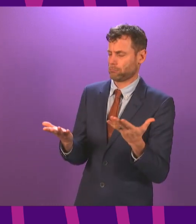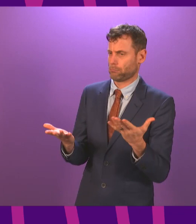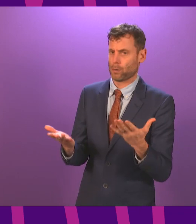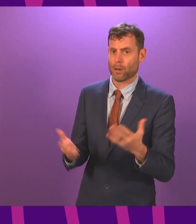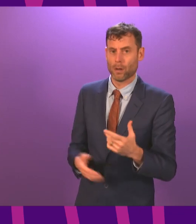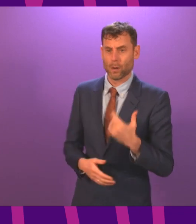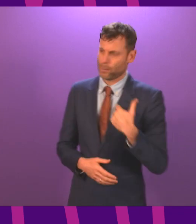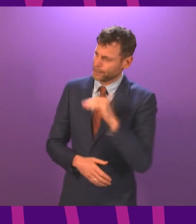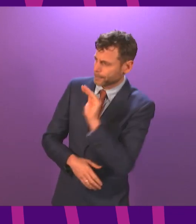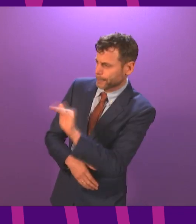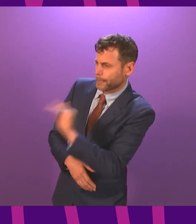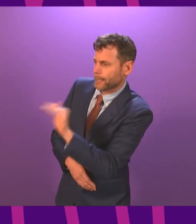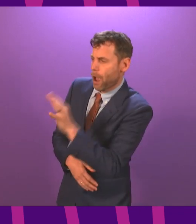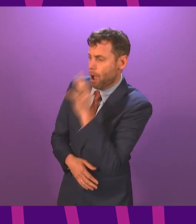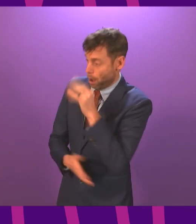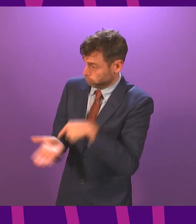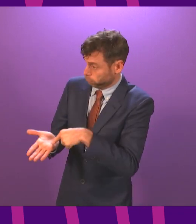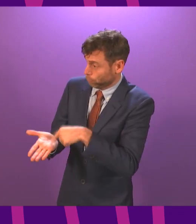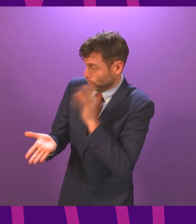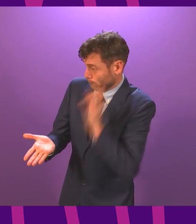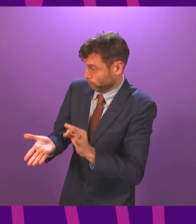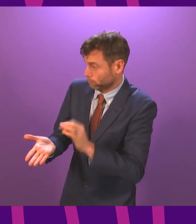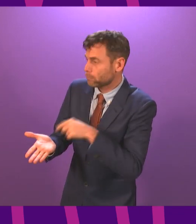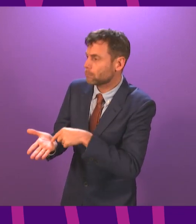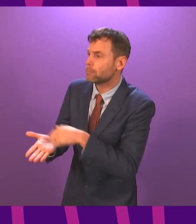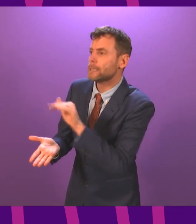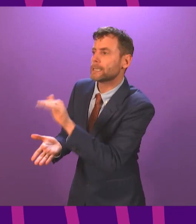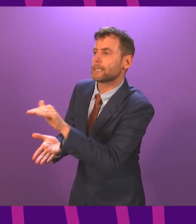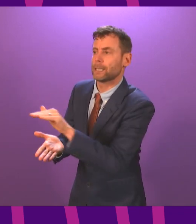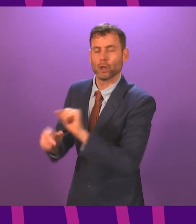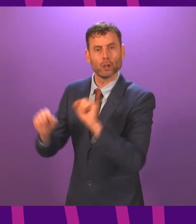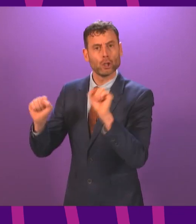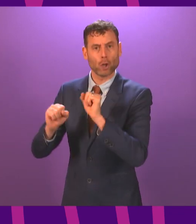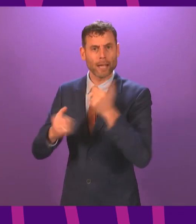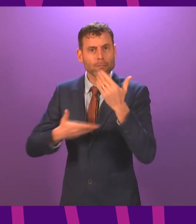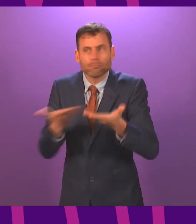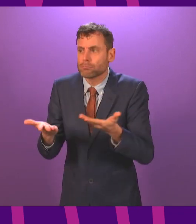For three days, we have had no confirmation from Government and there will not be a statement